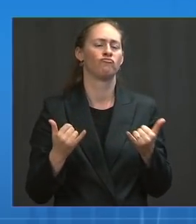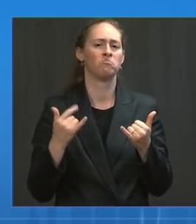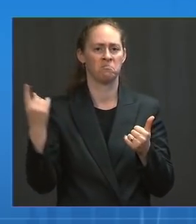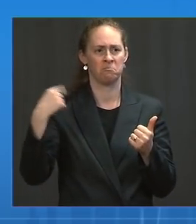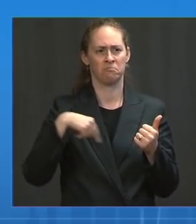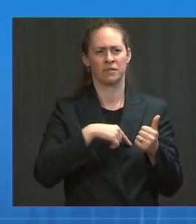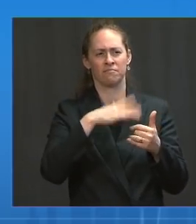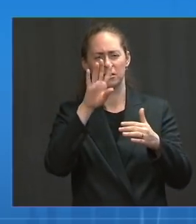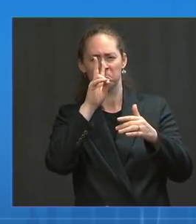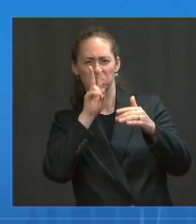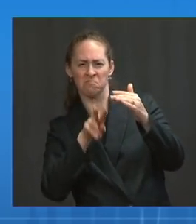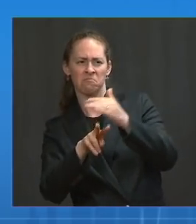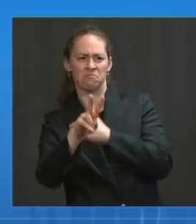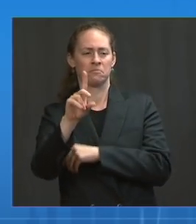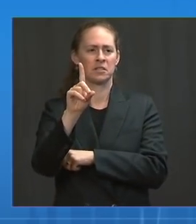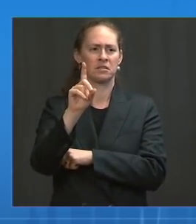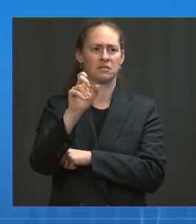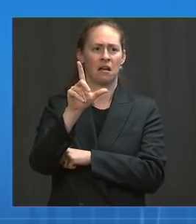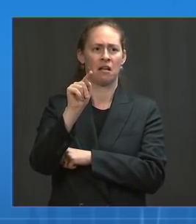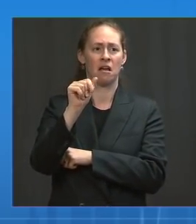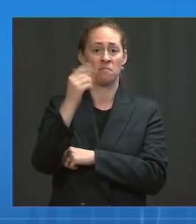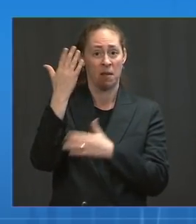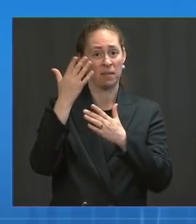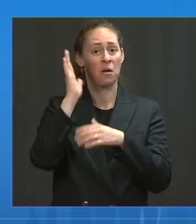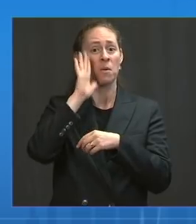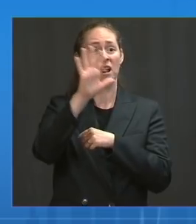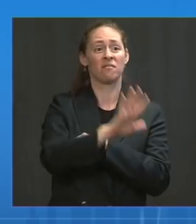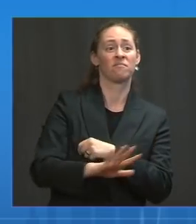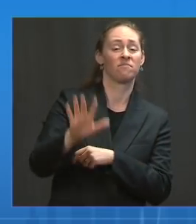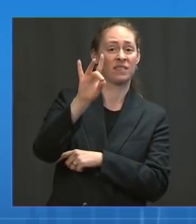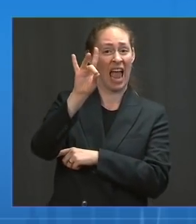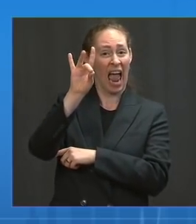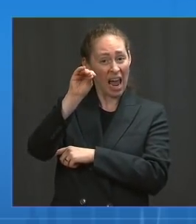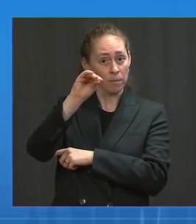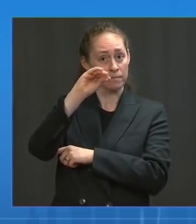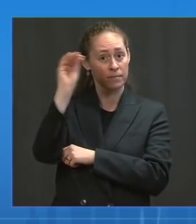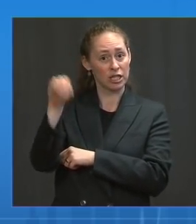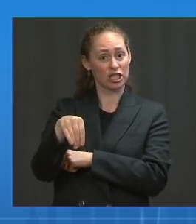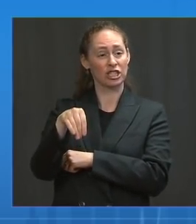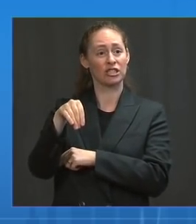for approximately 80 percent of cases. Although, we expected the Delta variant